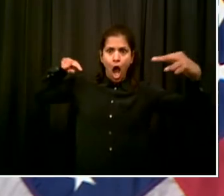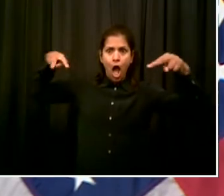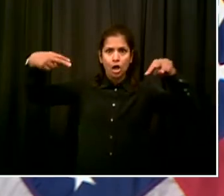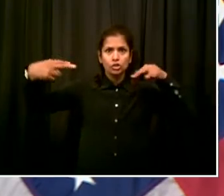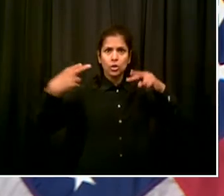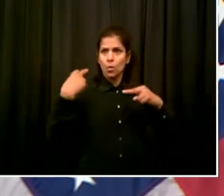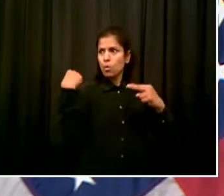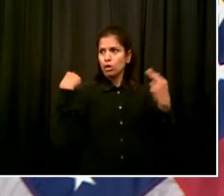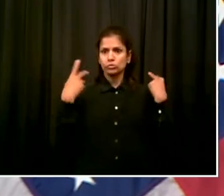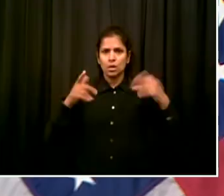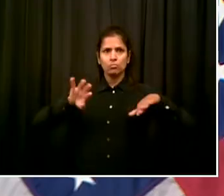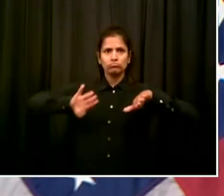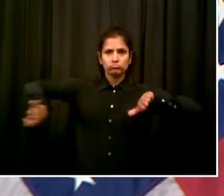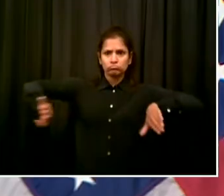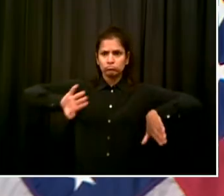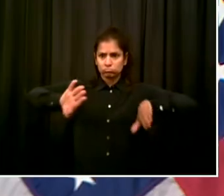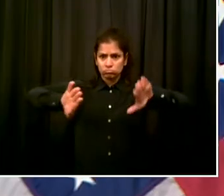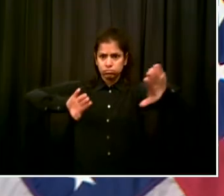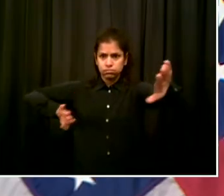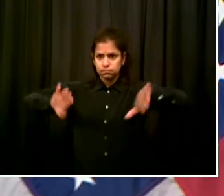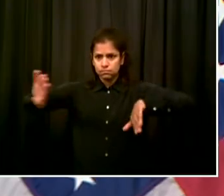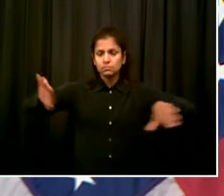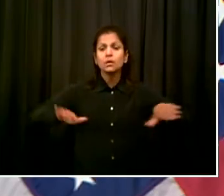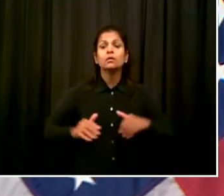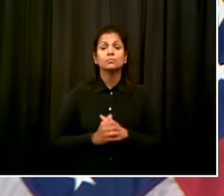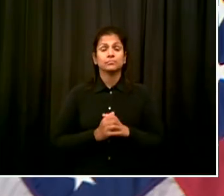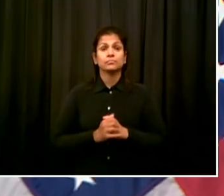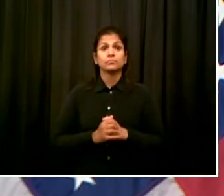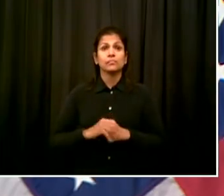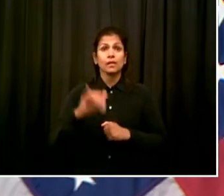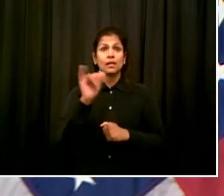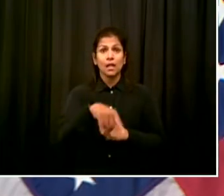FOCUSED ON PUSHING BACK THE RECENT VIOLENE C WE ARE SEEING